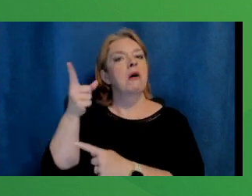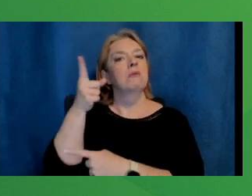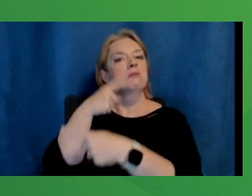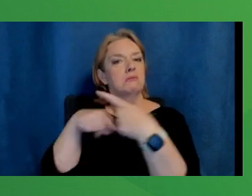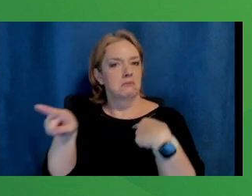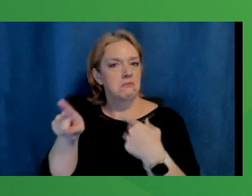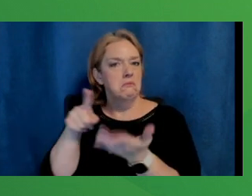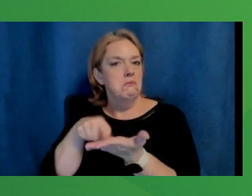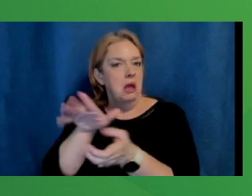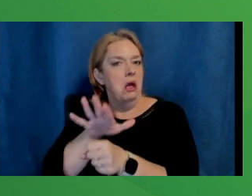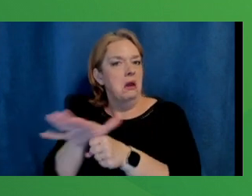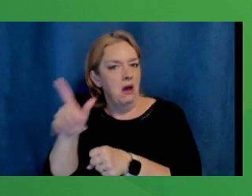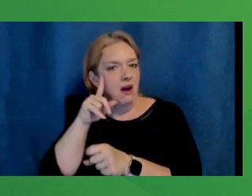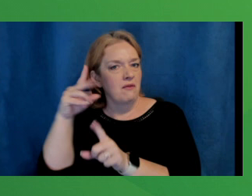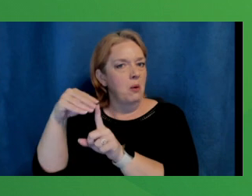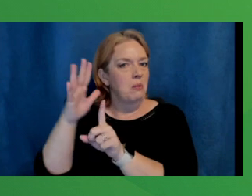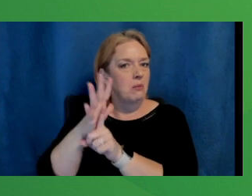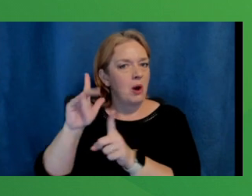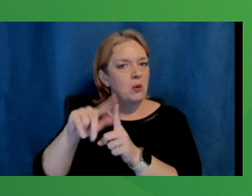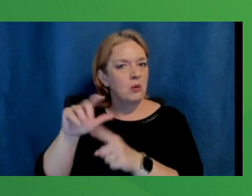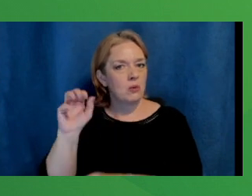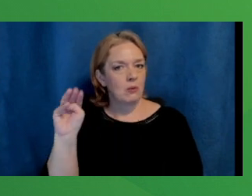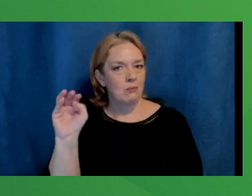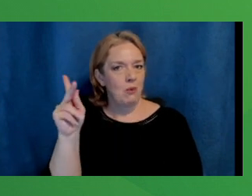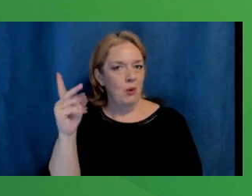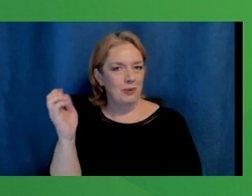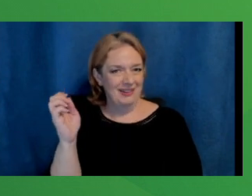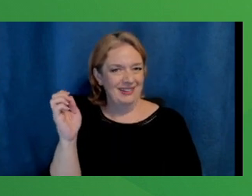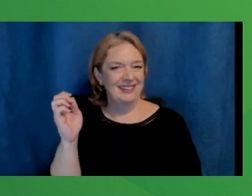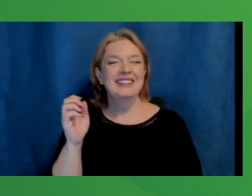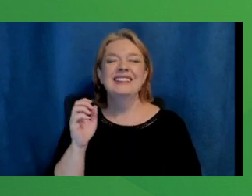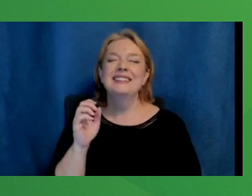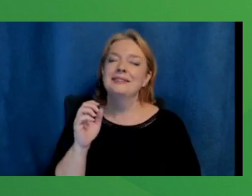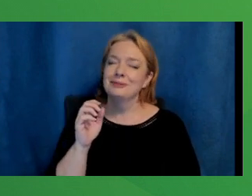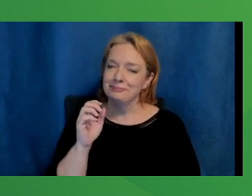exposed to that thick smoke. So, you have some students that thought it was very just,